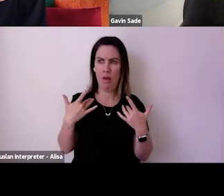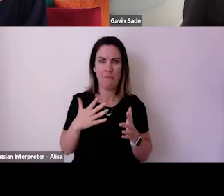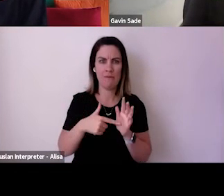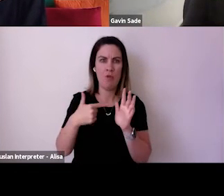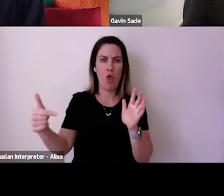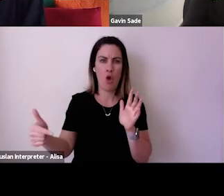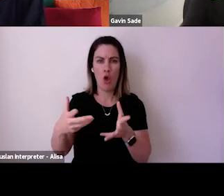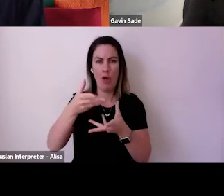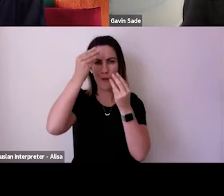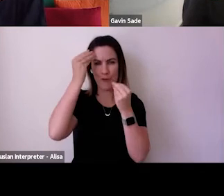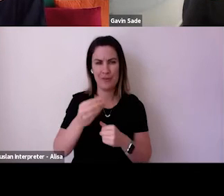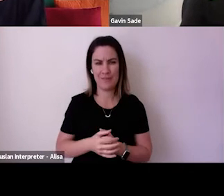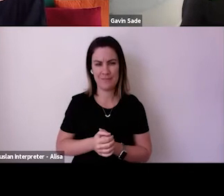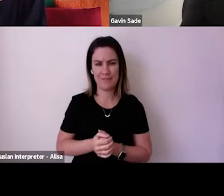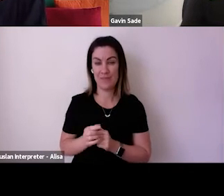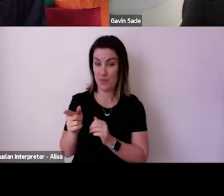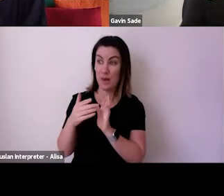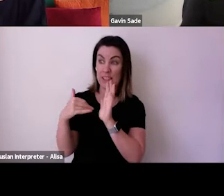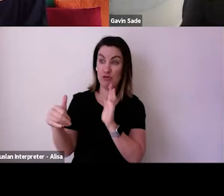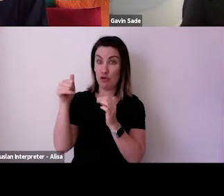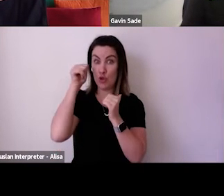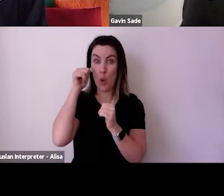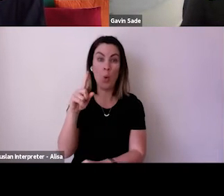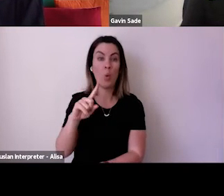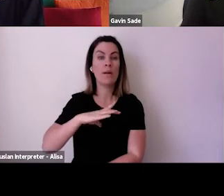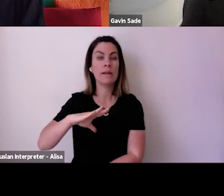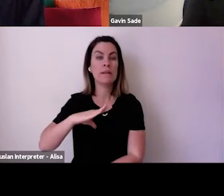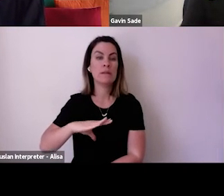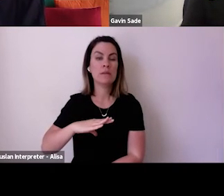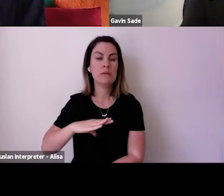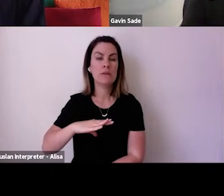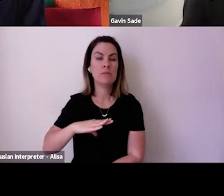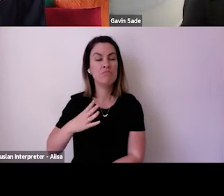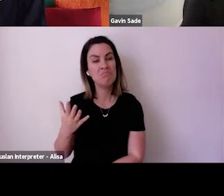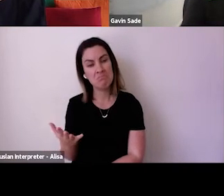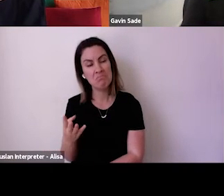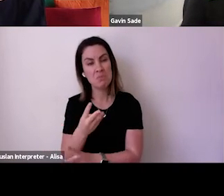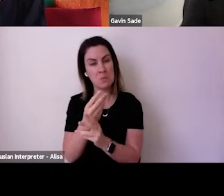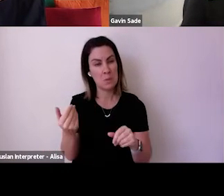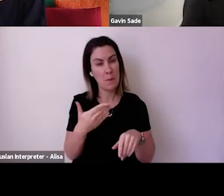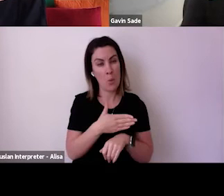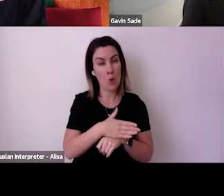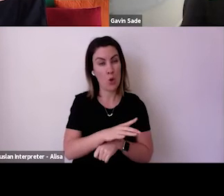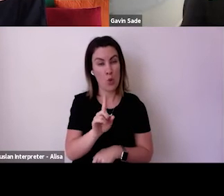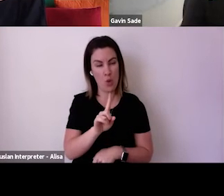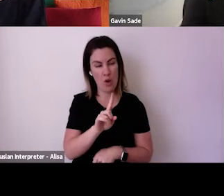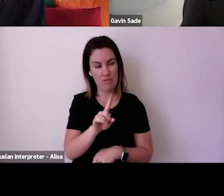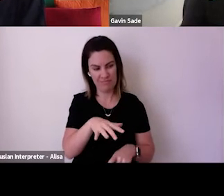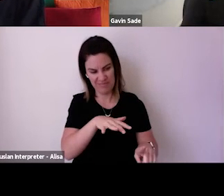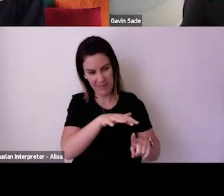in a way industry knows what it needs . Whether there is still some work to be done it seems is in the identification of these skills within